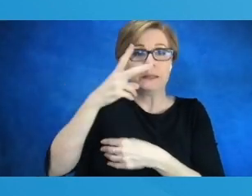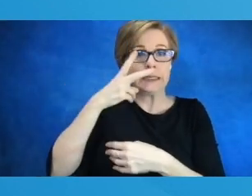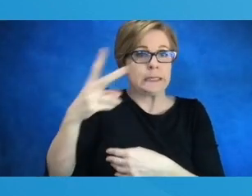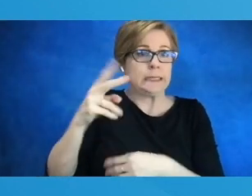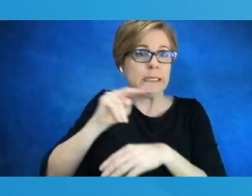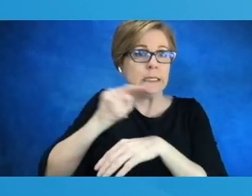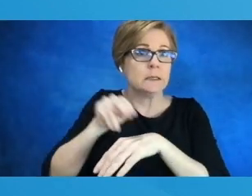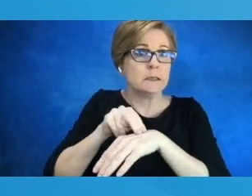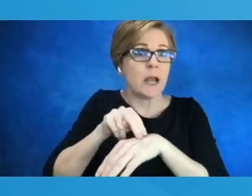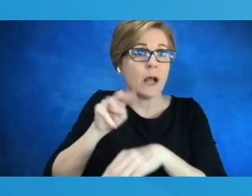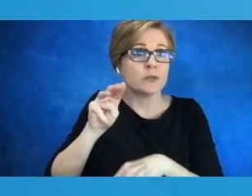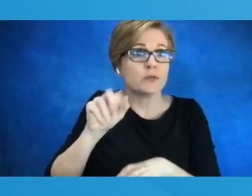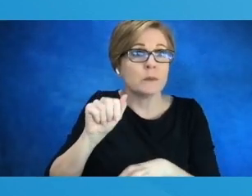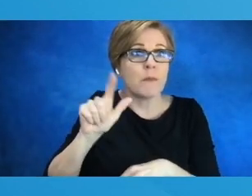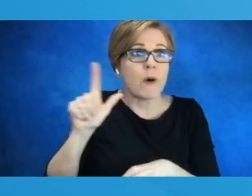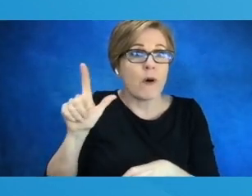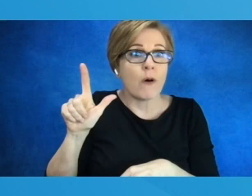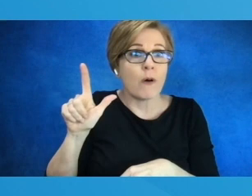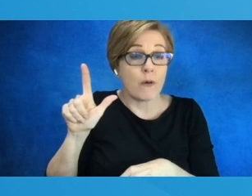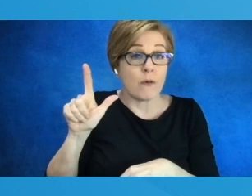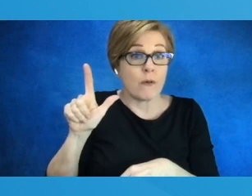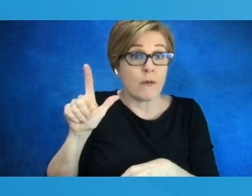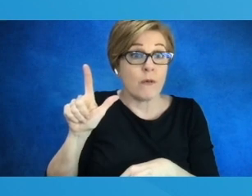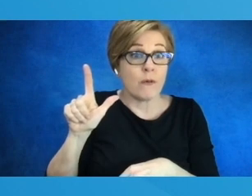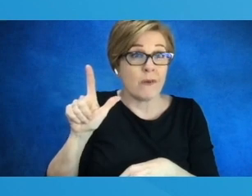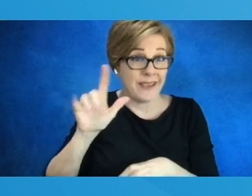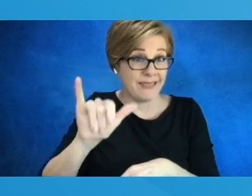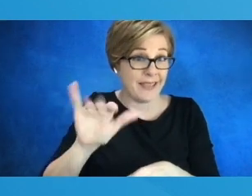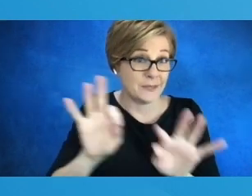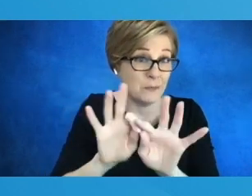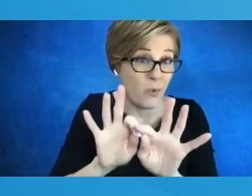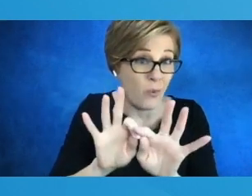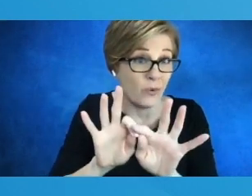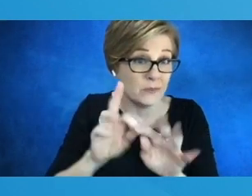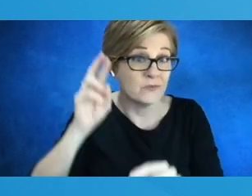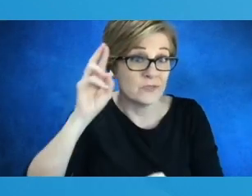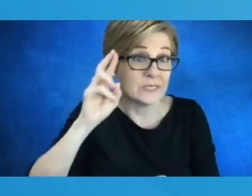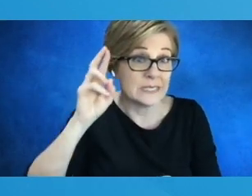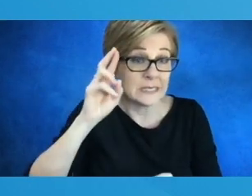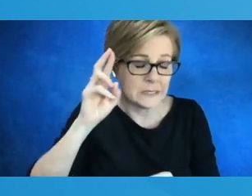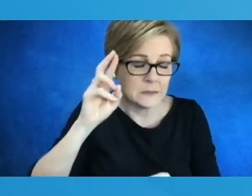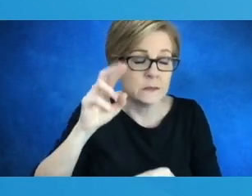This is really important because the National Mall is the place where many civil rights